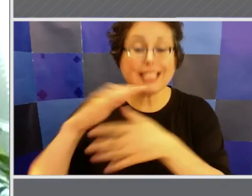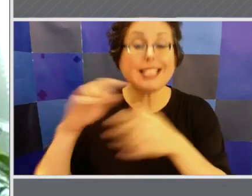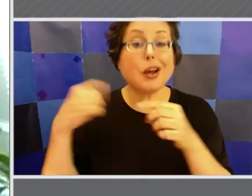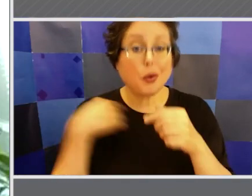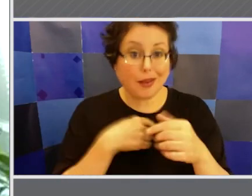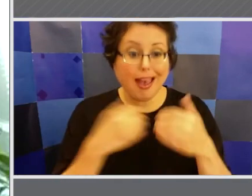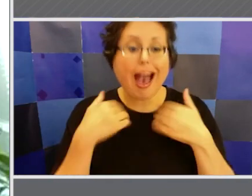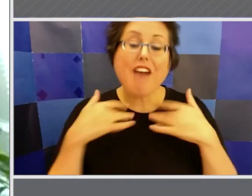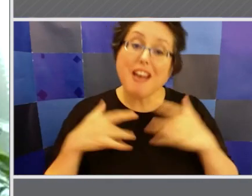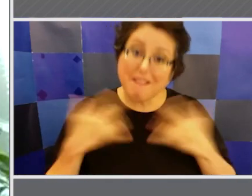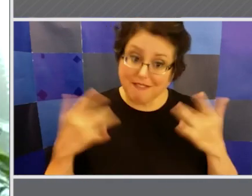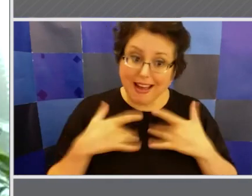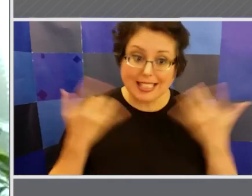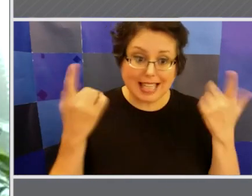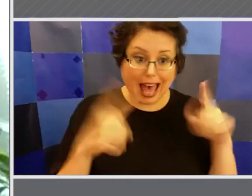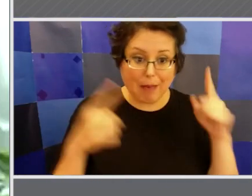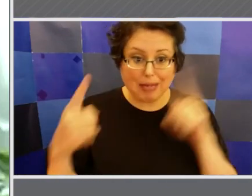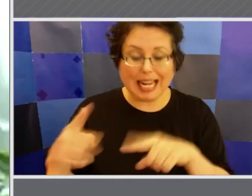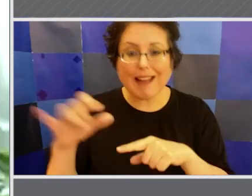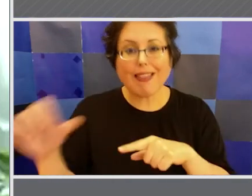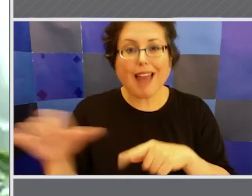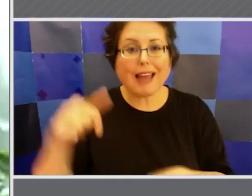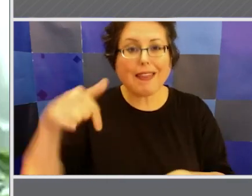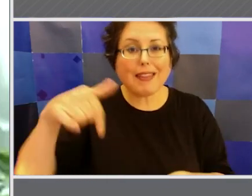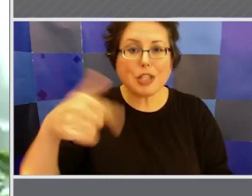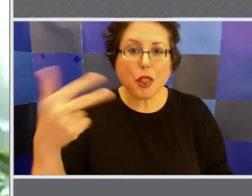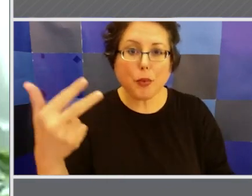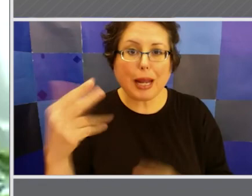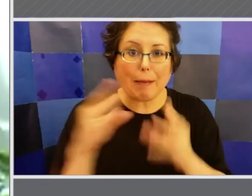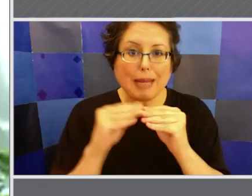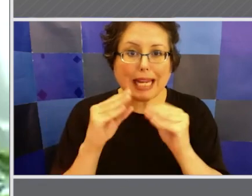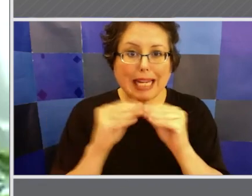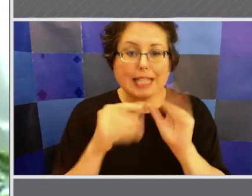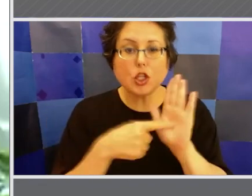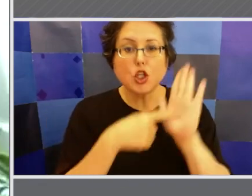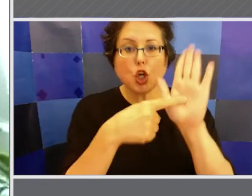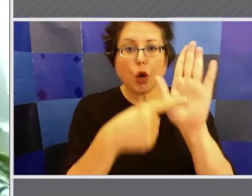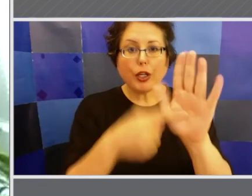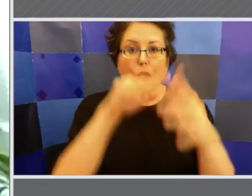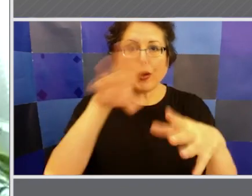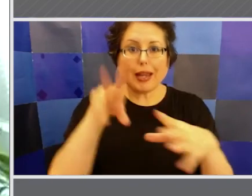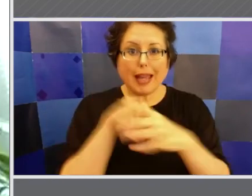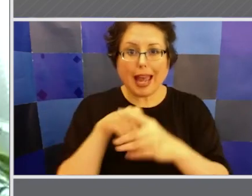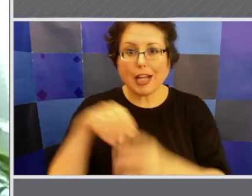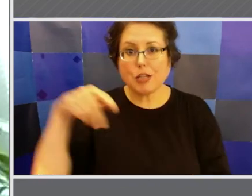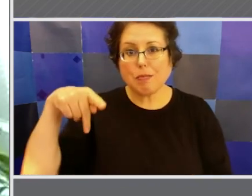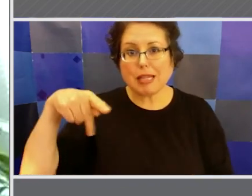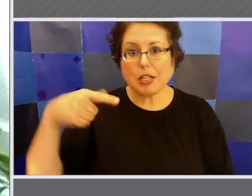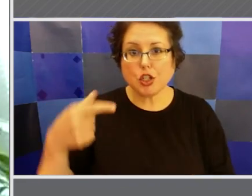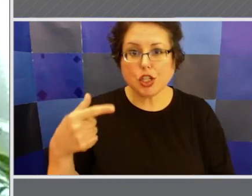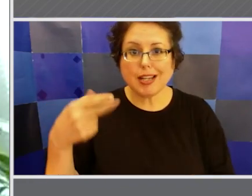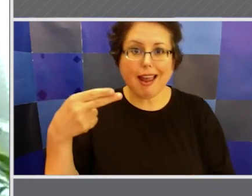going on like these three meetings going to show the engage PGH page and show show off